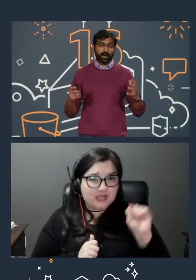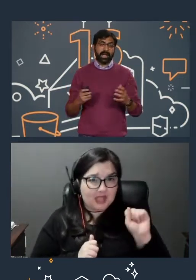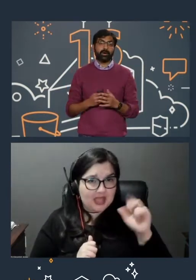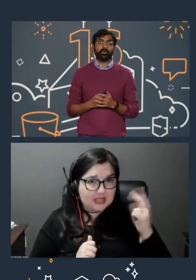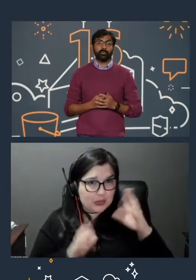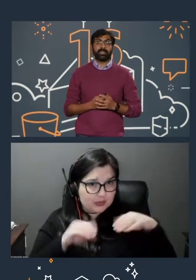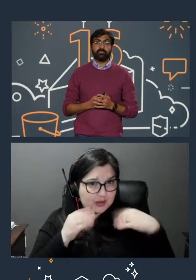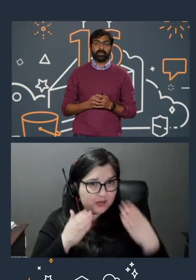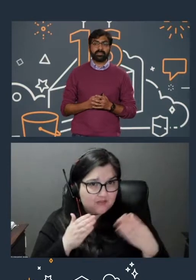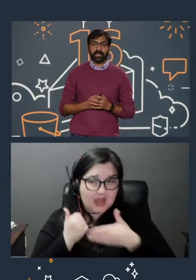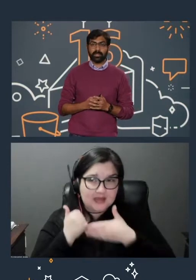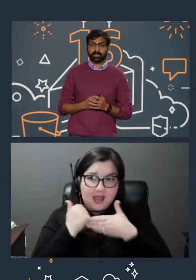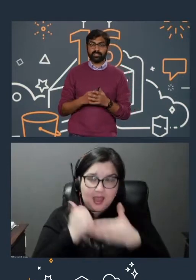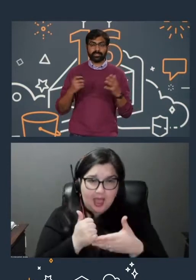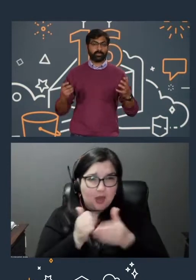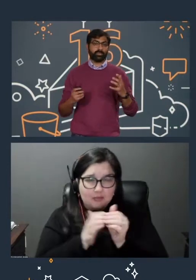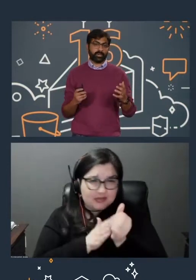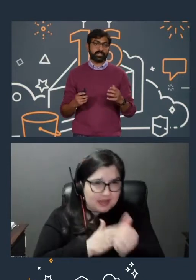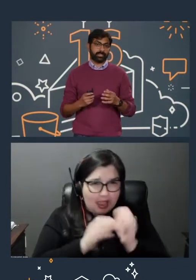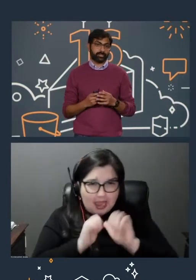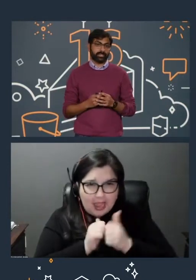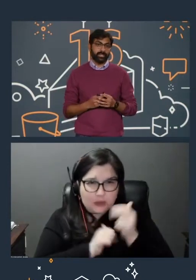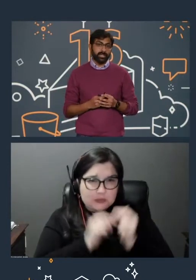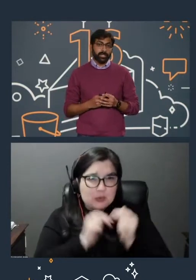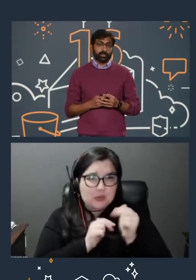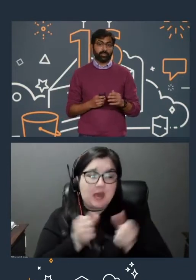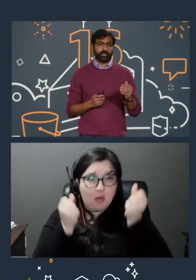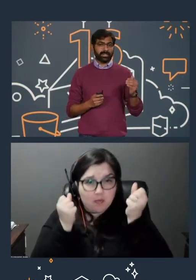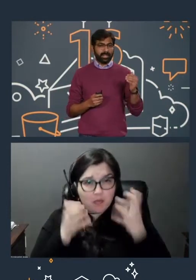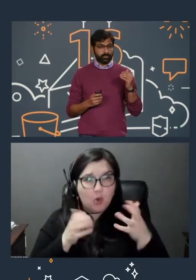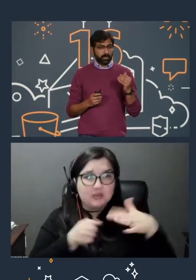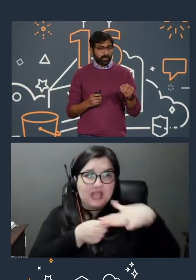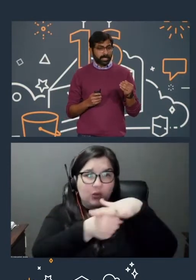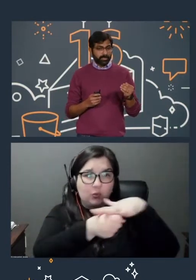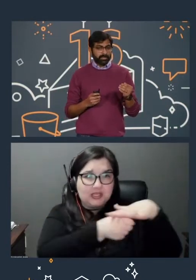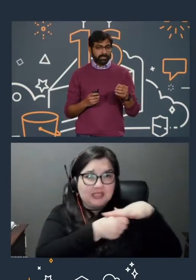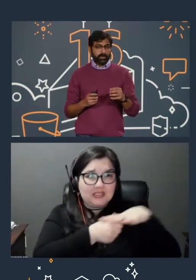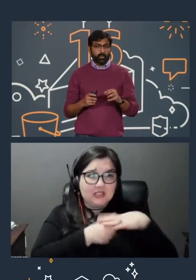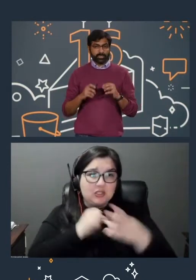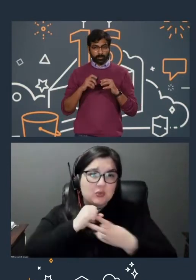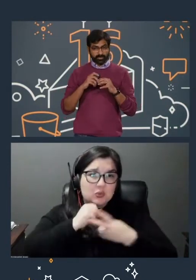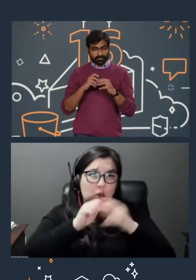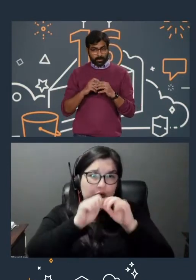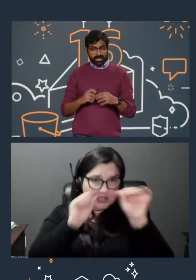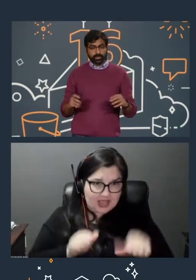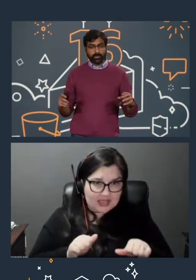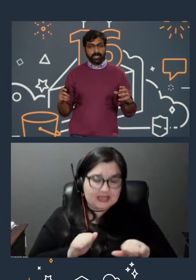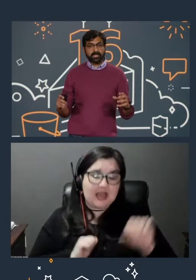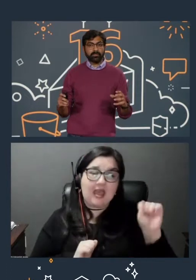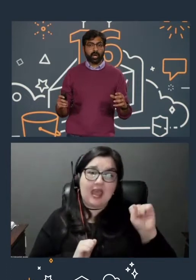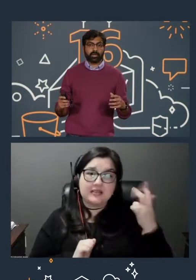how we can build a multi-region storage architecture. So we'll look at S3 replication, which forms the foundational building block